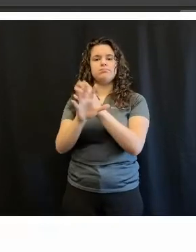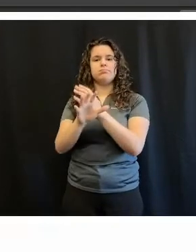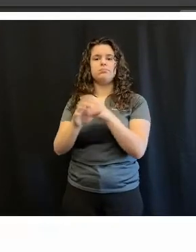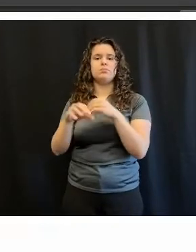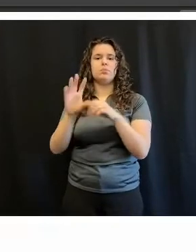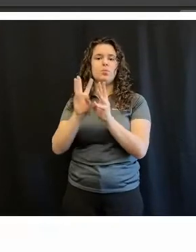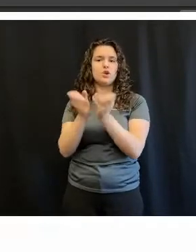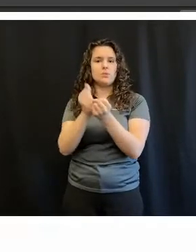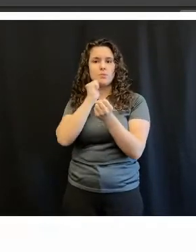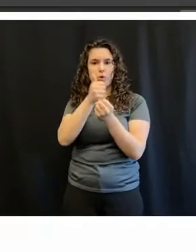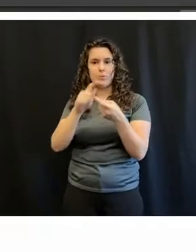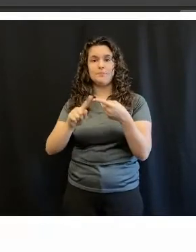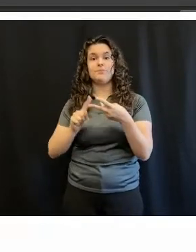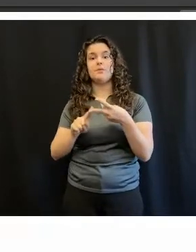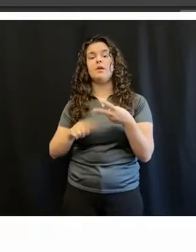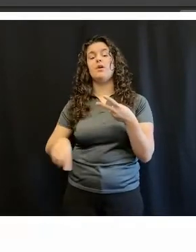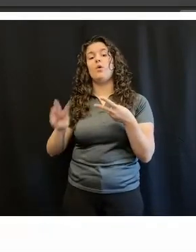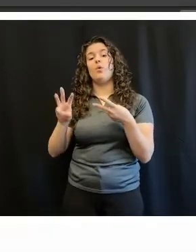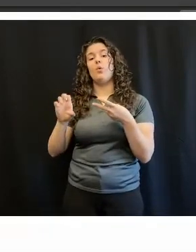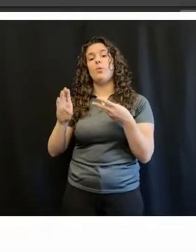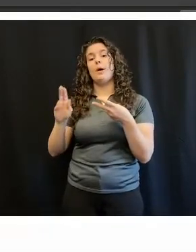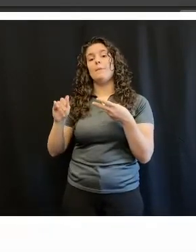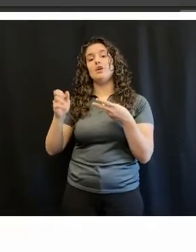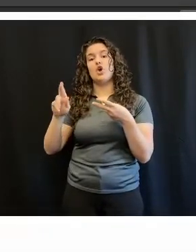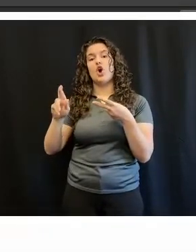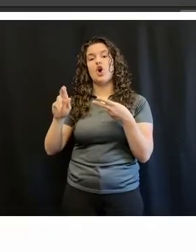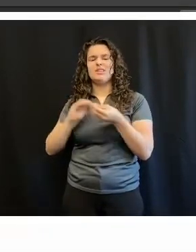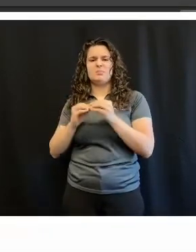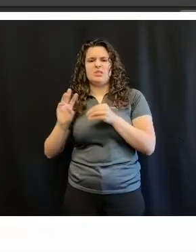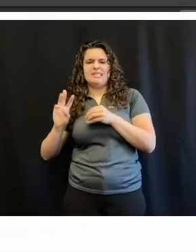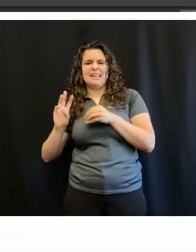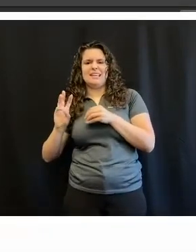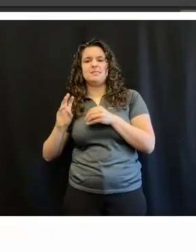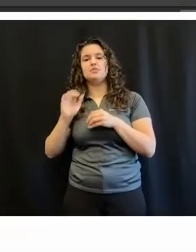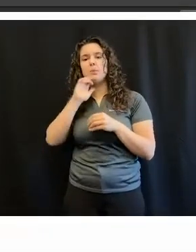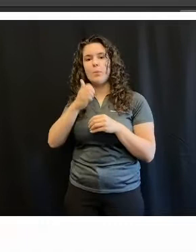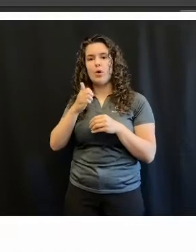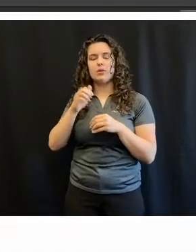Our sixth one is coming up from UNESCO running out of Paris.